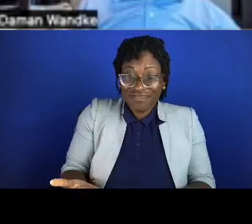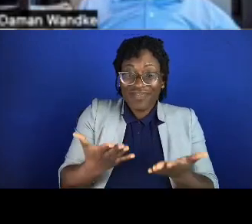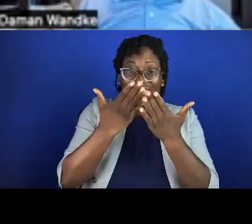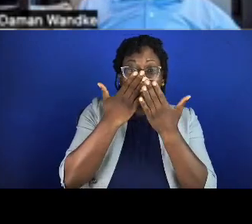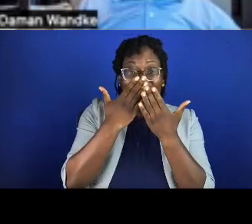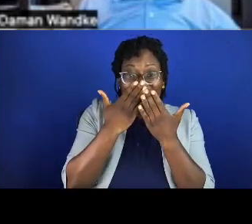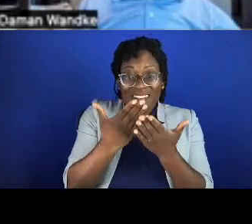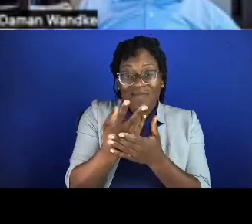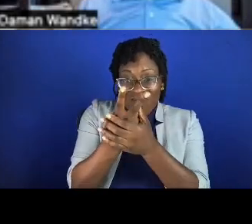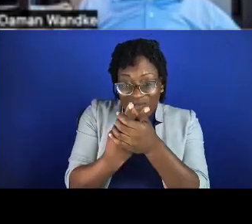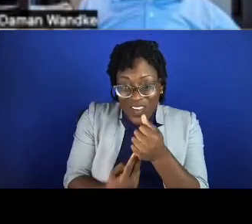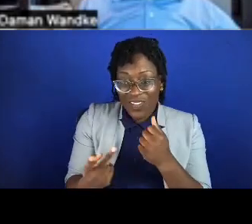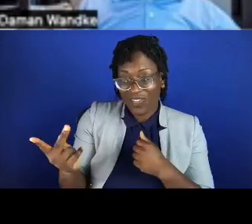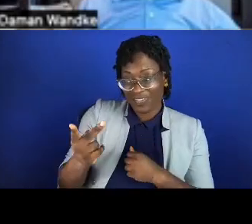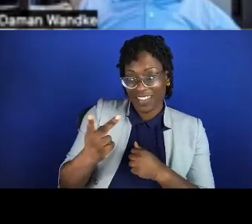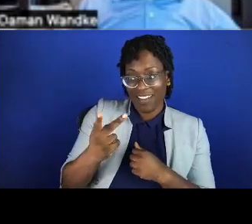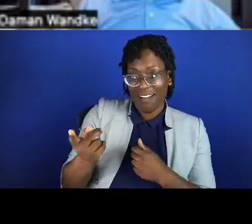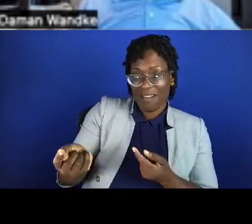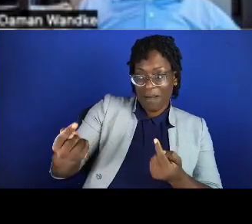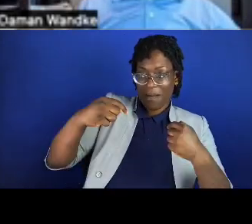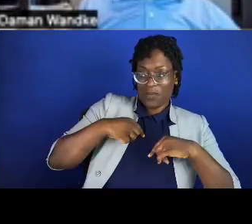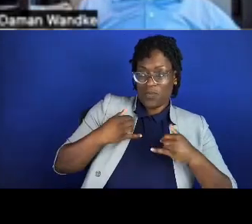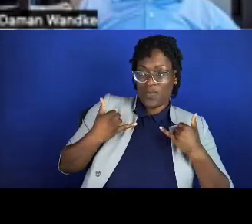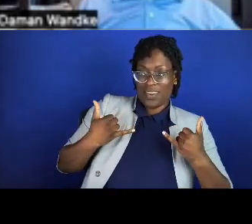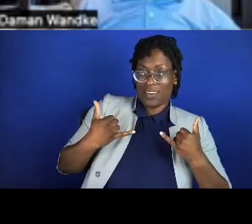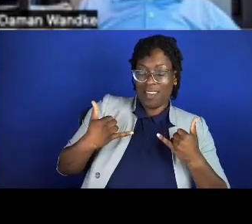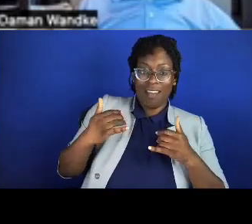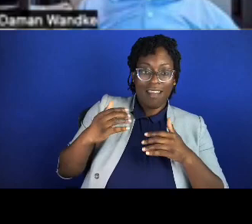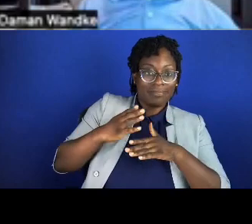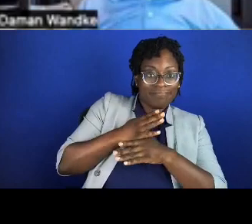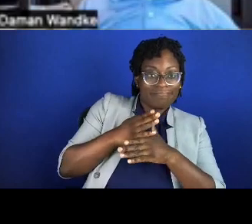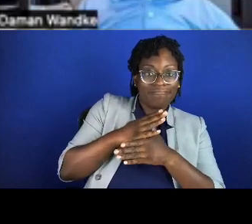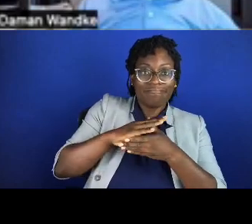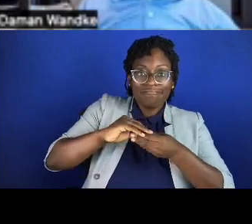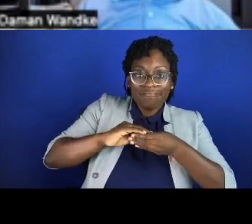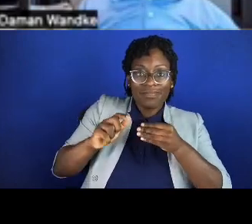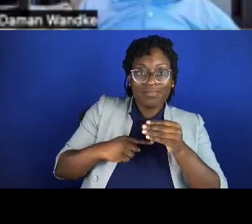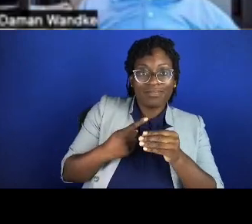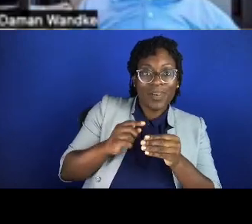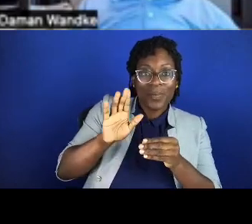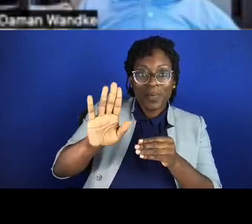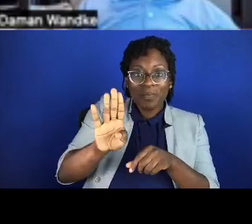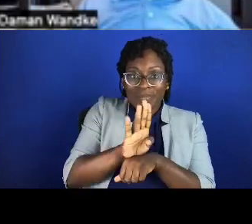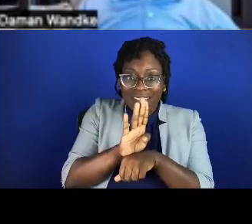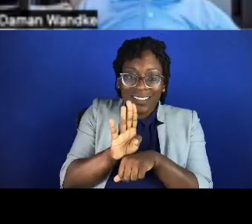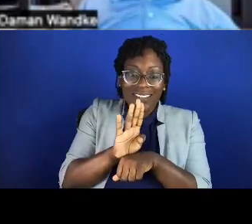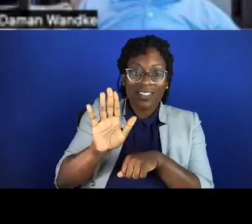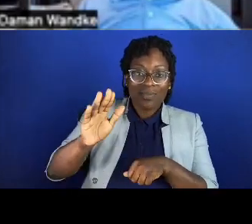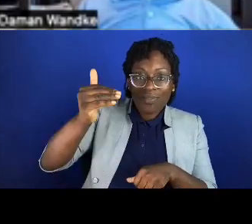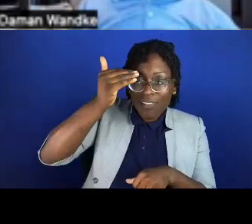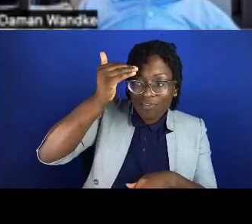today to share your knowledge and experience in starting and growing your businesses. Today’s